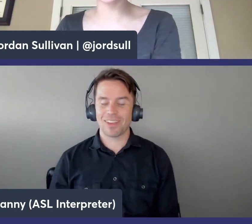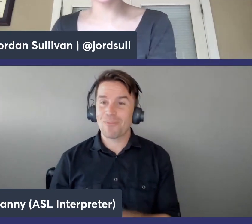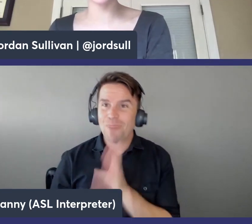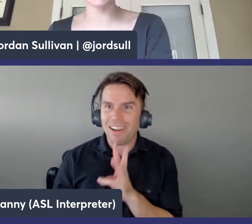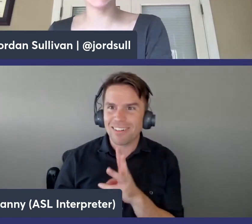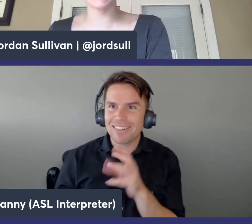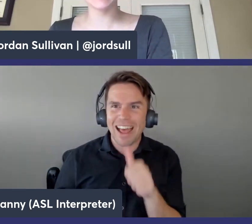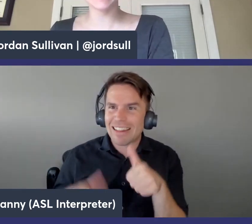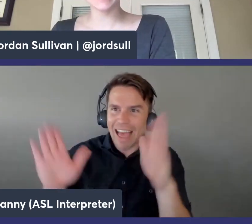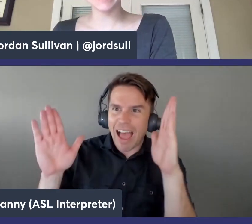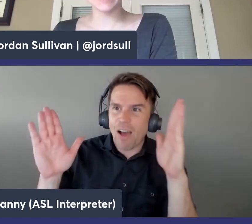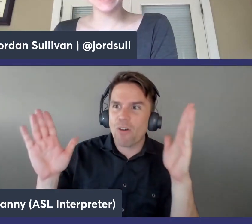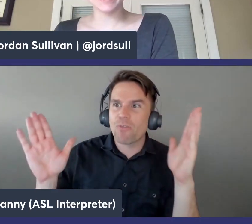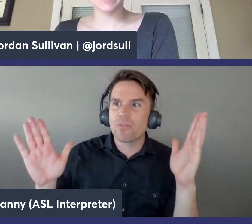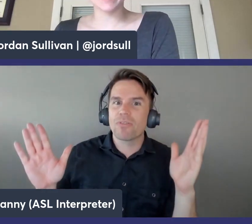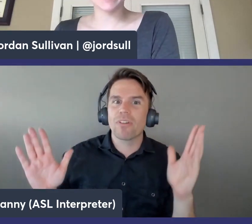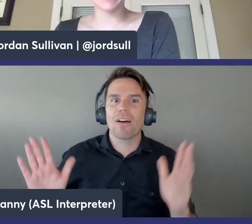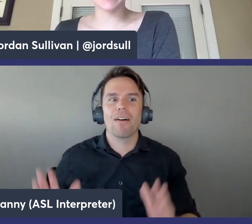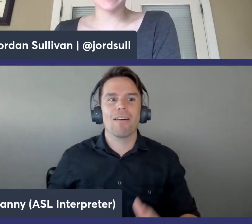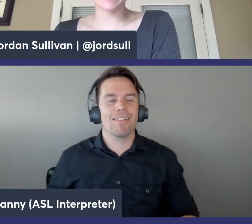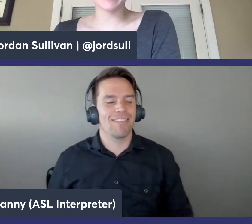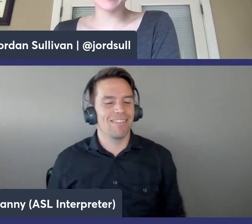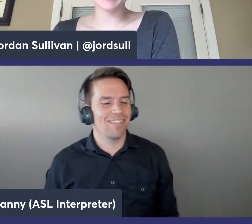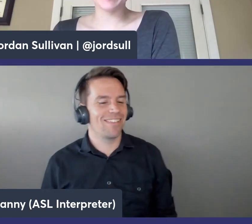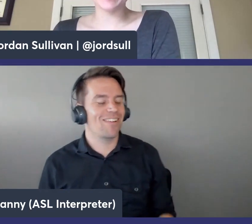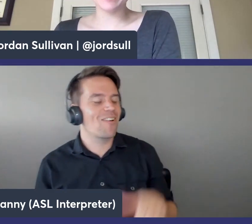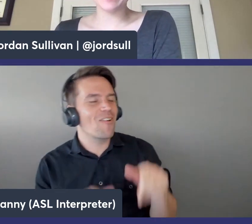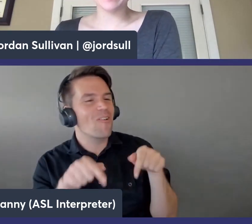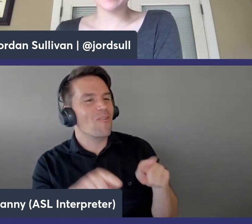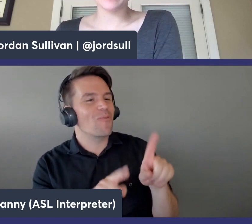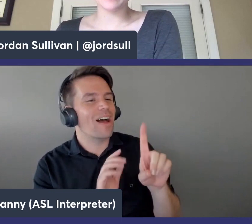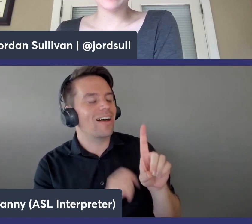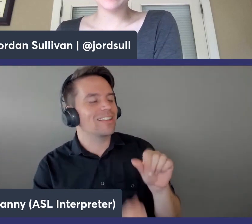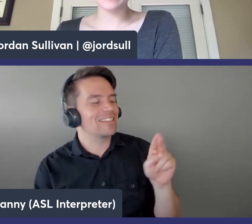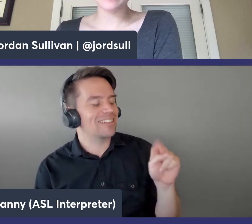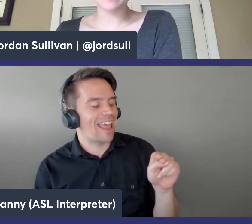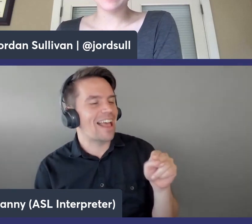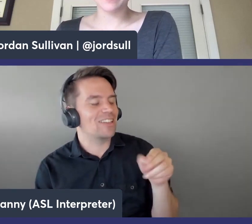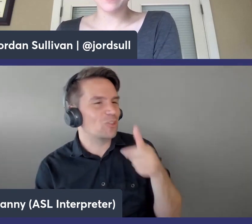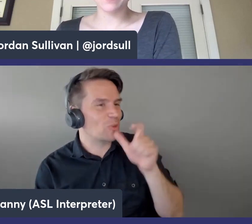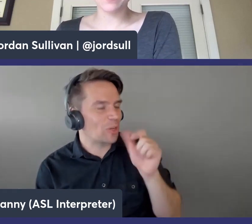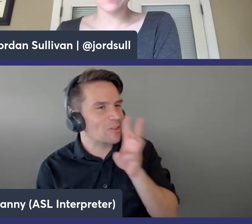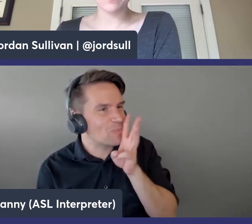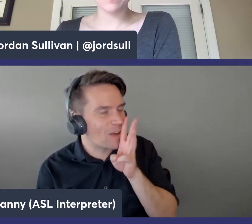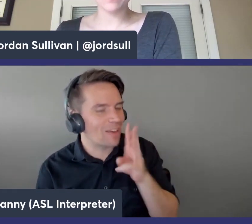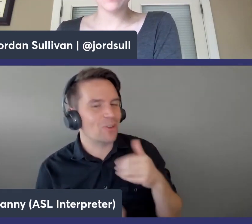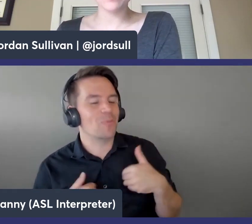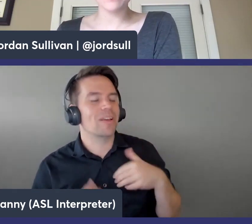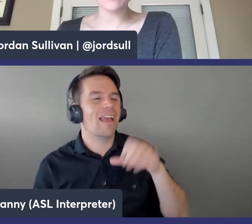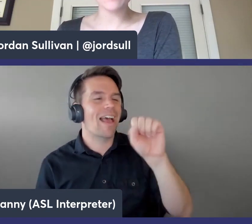Yeah, I guess while Dan's finishing his water, there's been a survey that's been in the chat. So please fill out the survey.